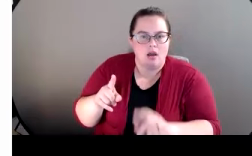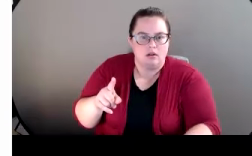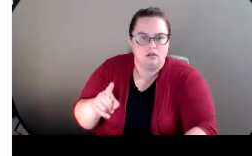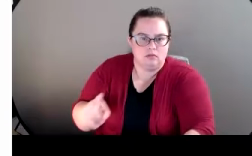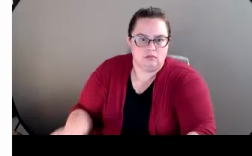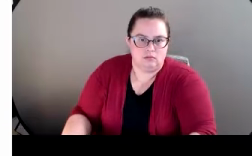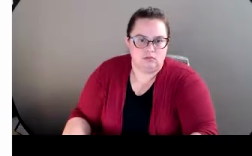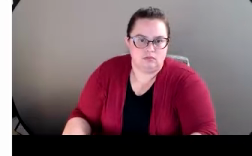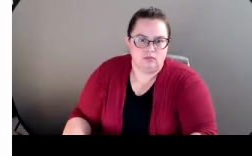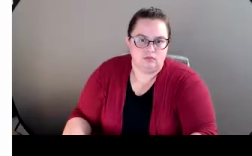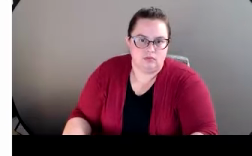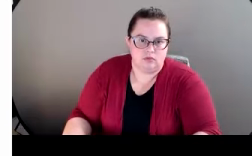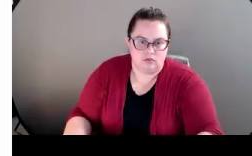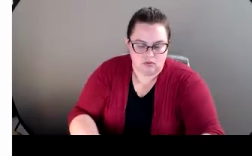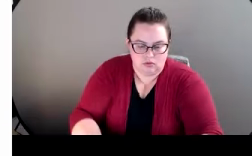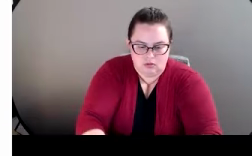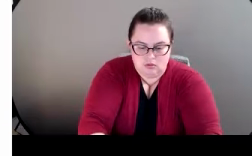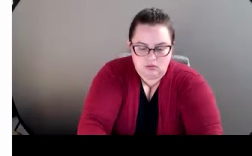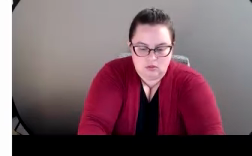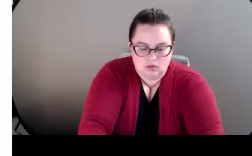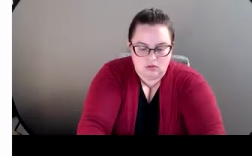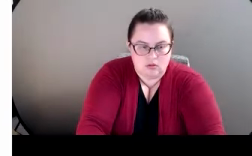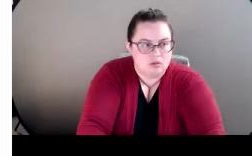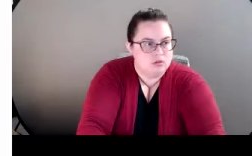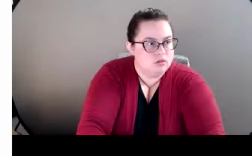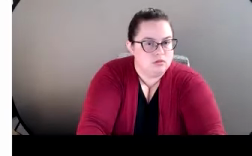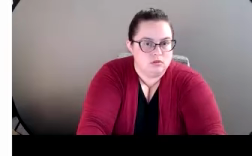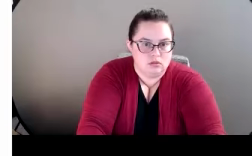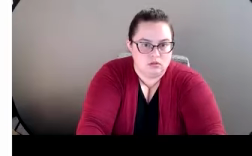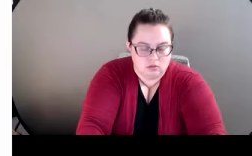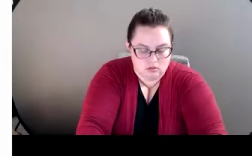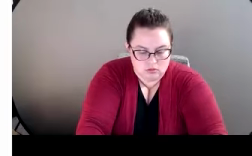idea is that in the United States, when an author